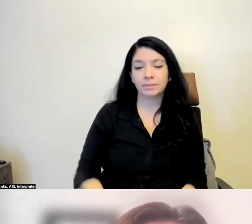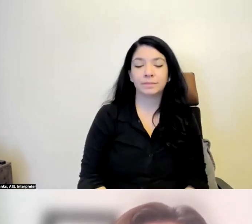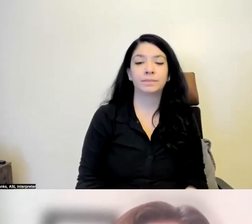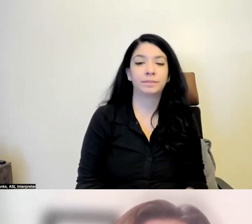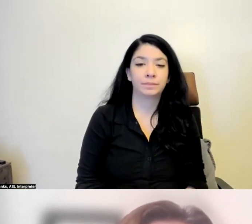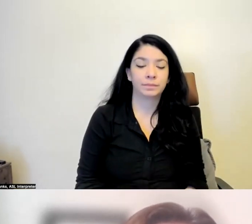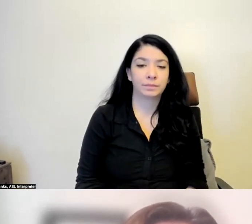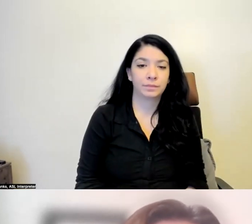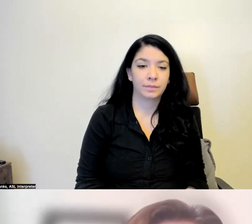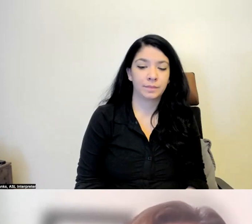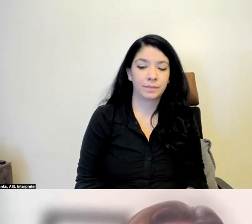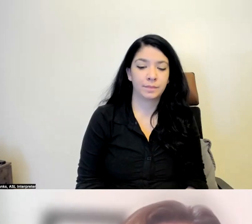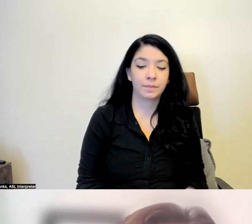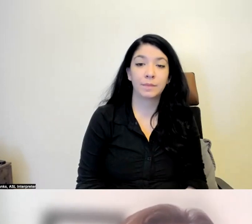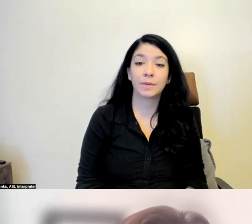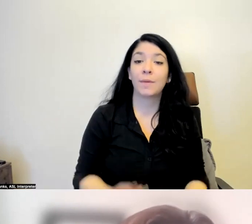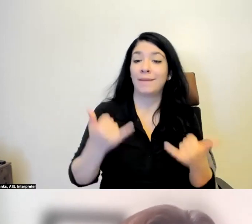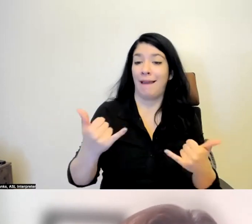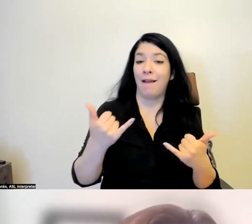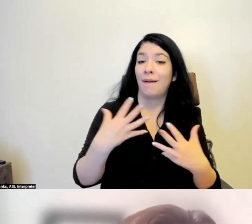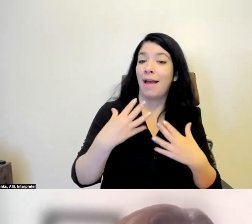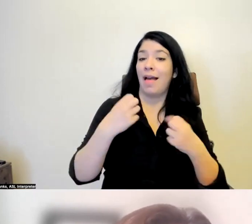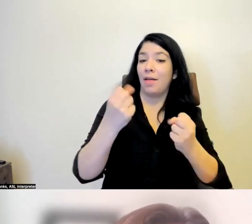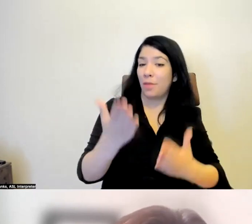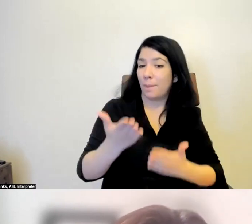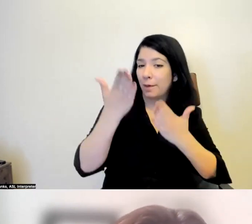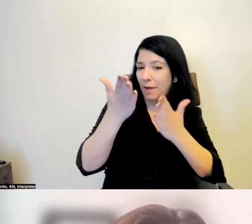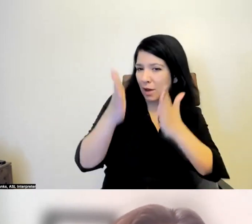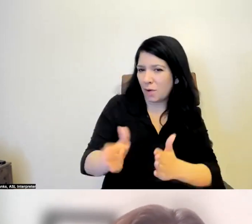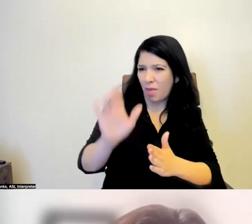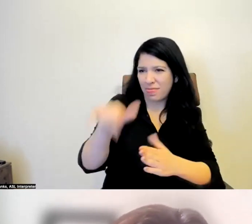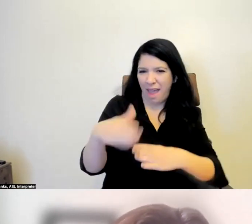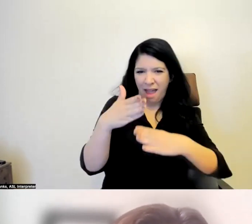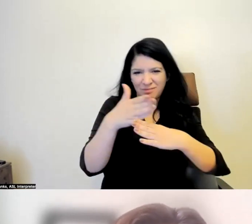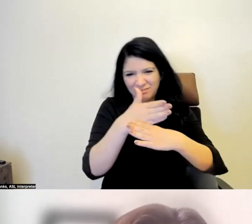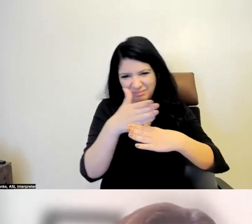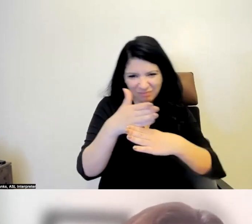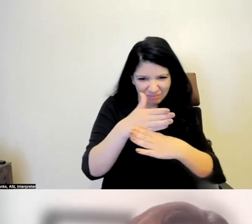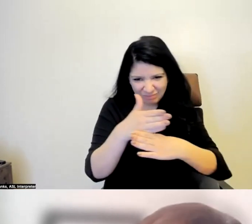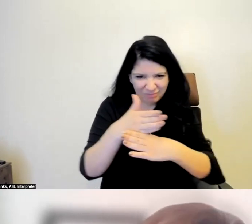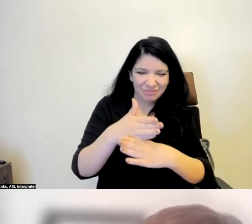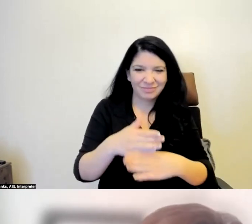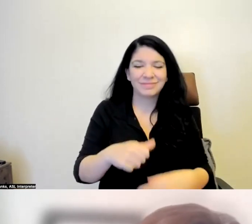a relationship with a healthcare provider is, sort of, between those two poles. It's not a very brief